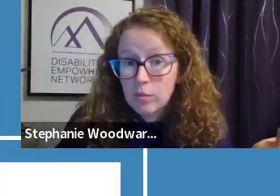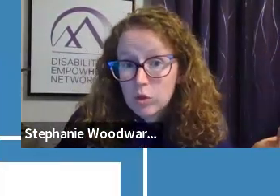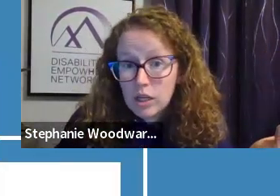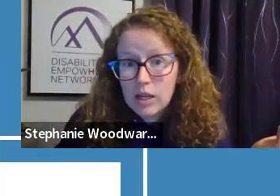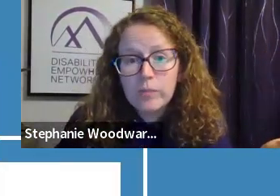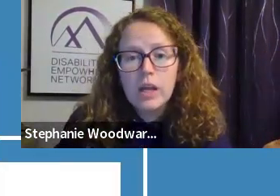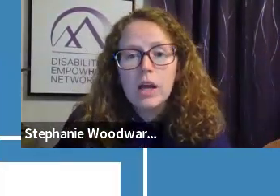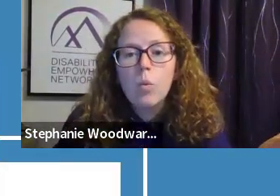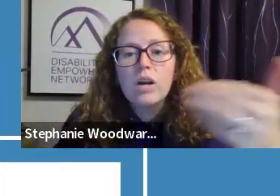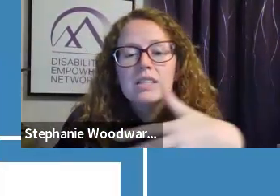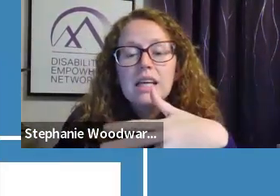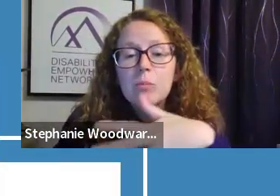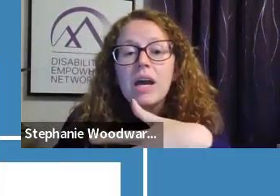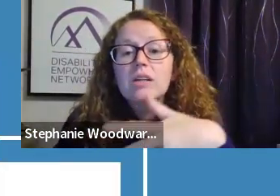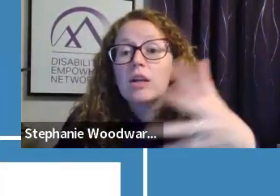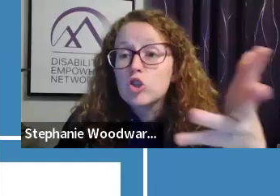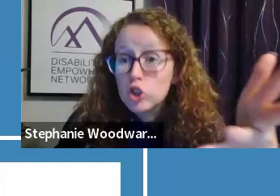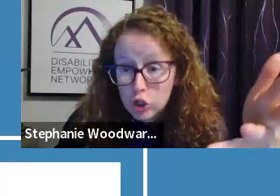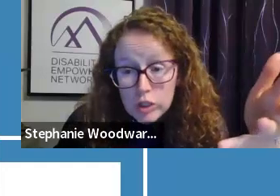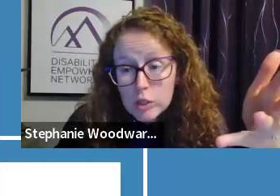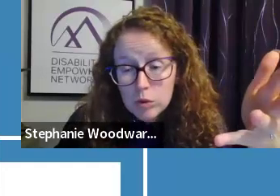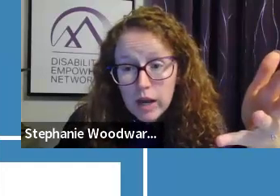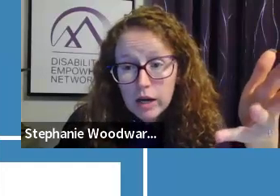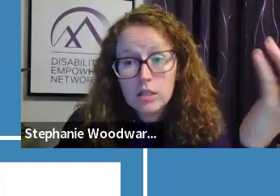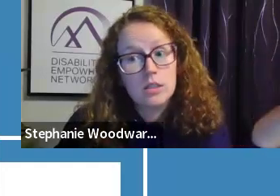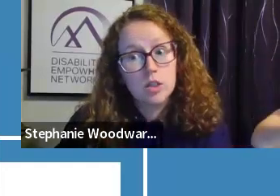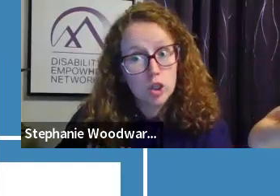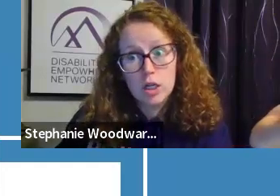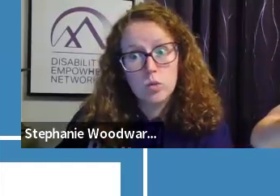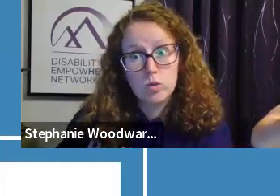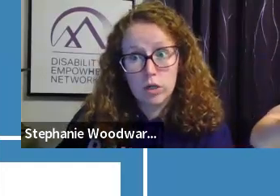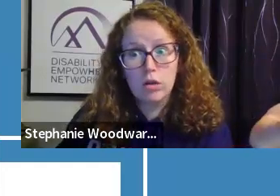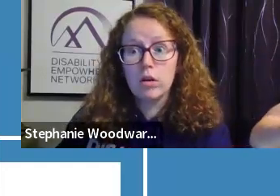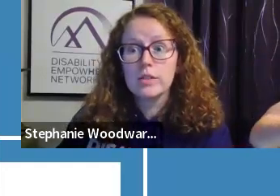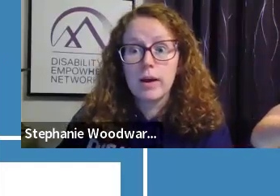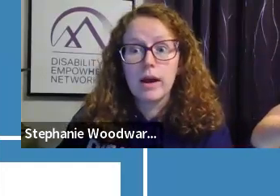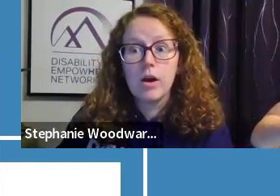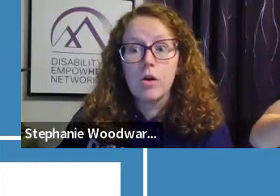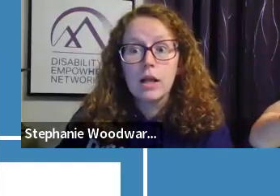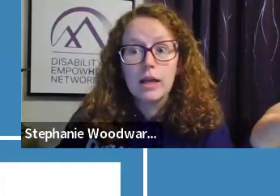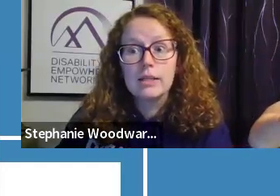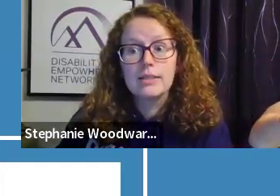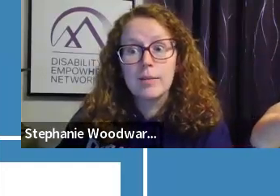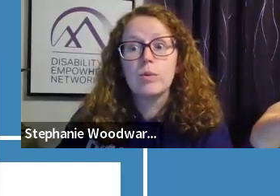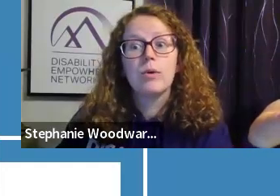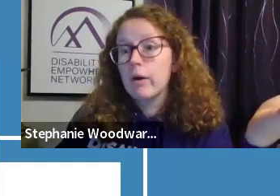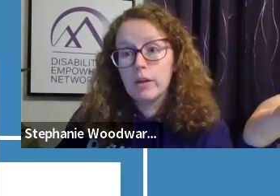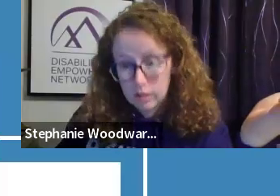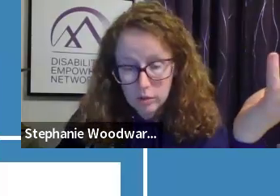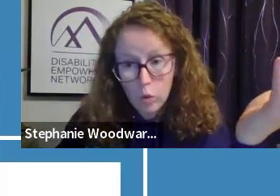because it can overlap with the Rehab Act or the civil rights act. It kind of tells you how does this work and how does it work with state community?